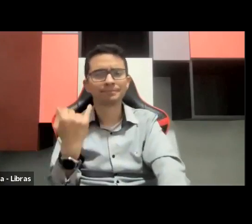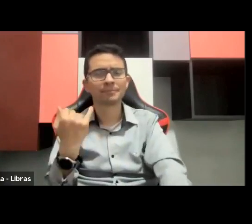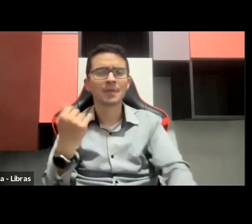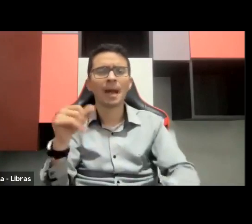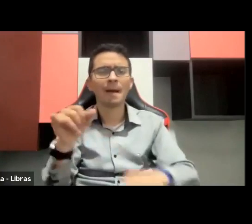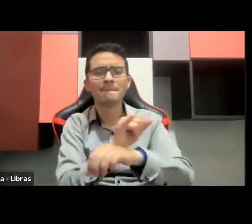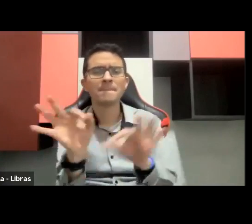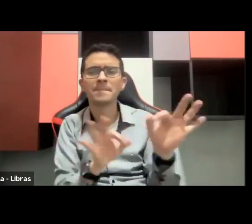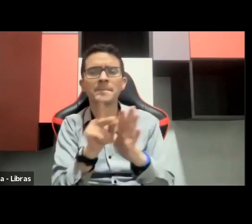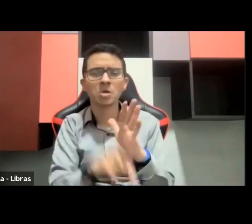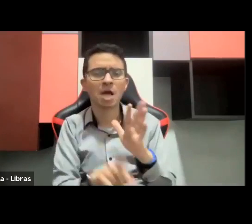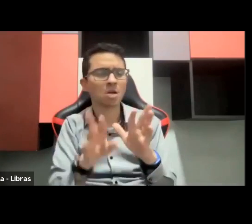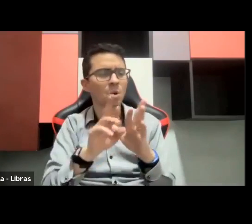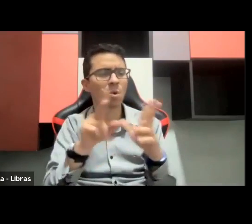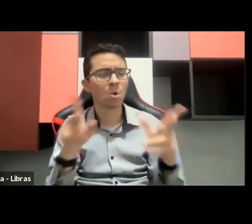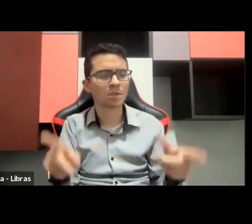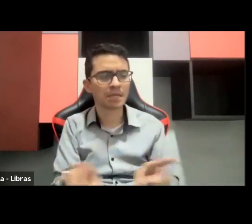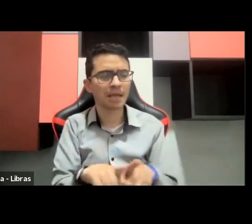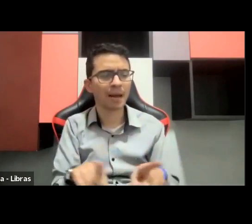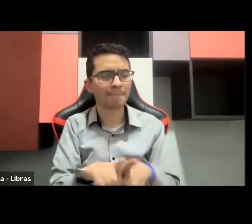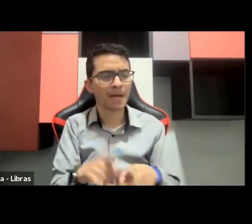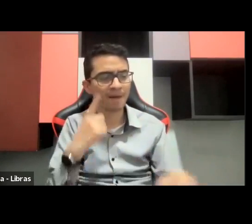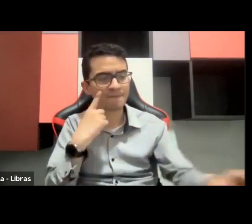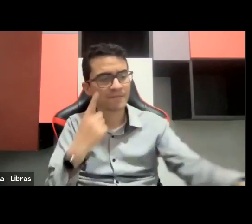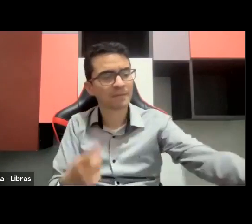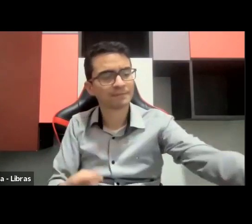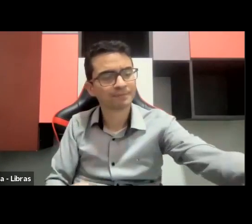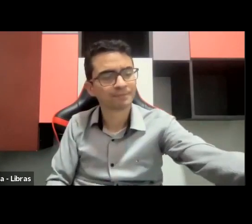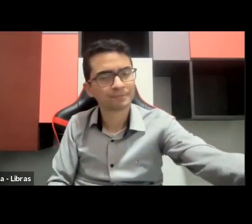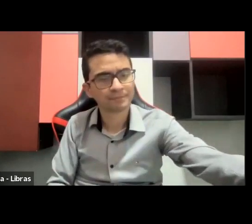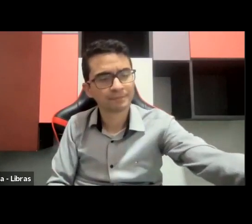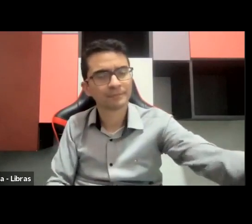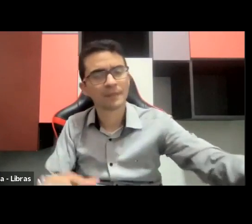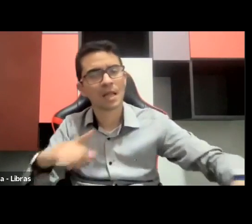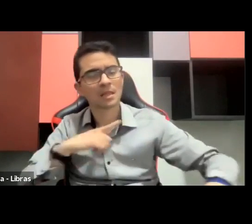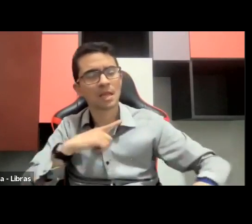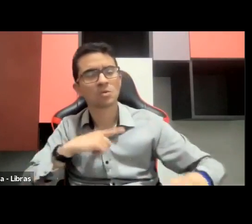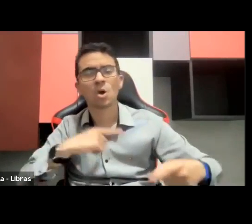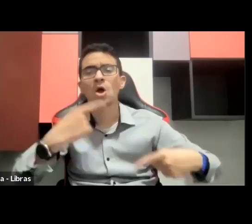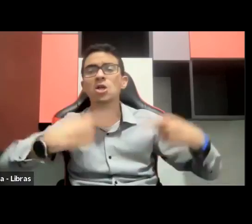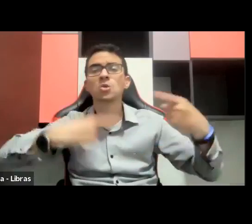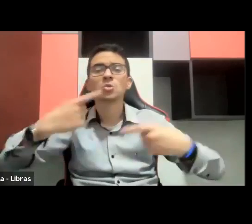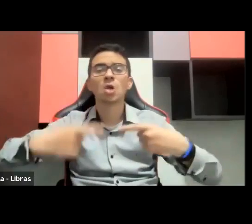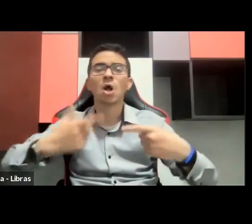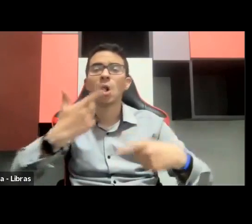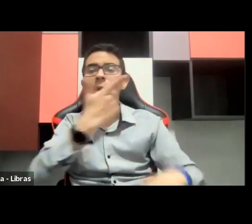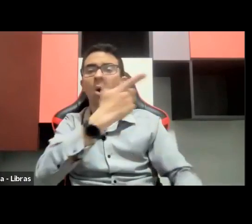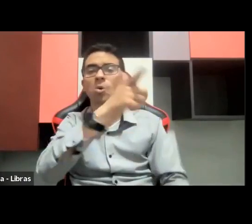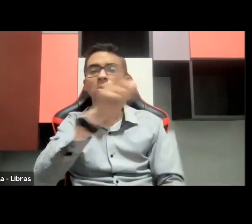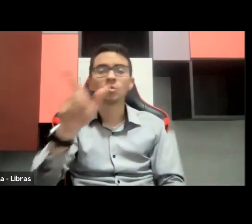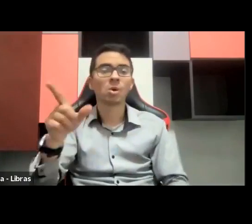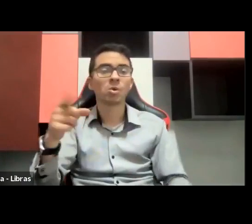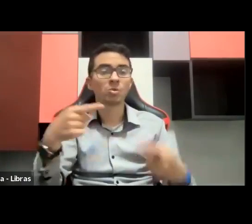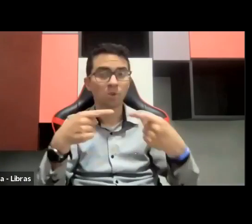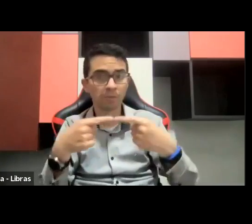ed in the income in the encounter discussing. proper. roper, actually Actually, I don't. I don't